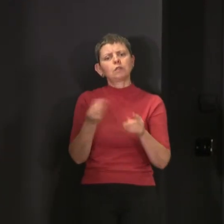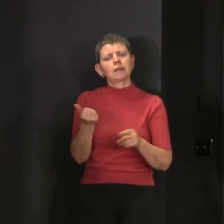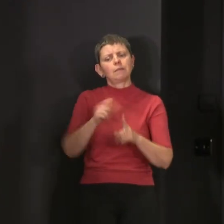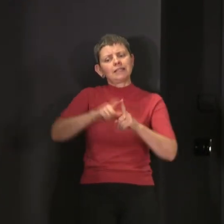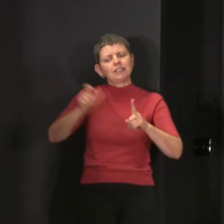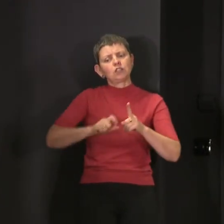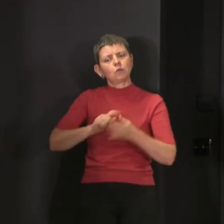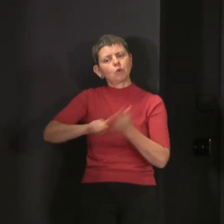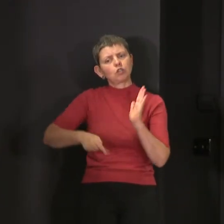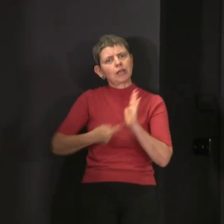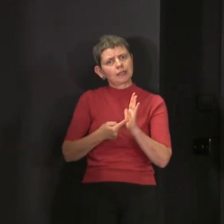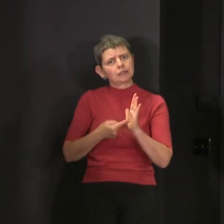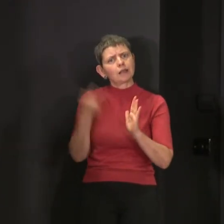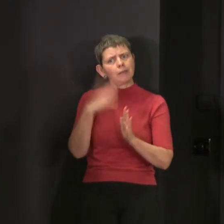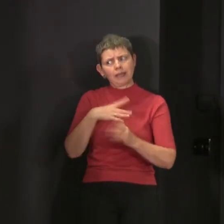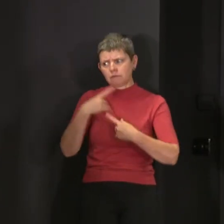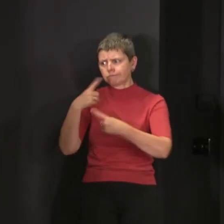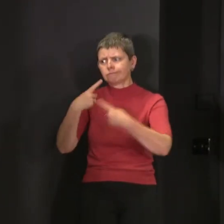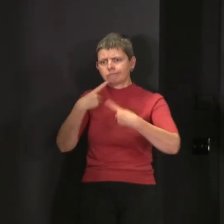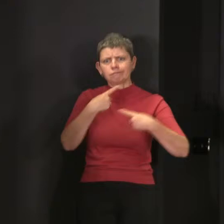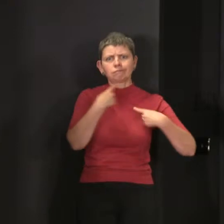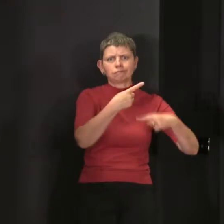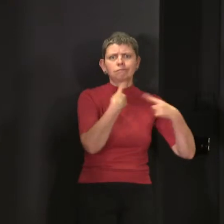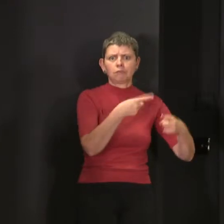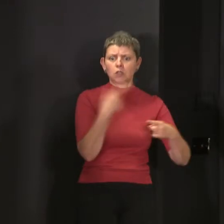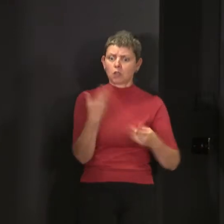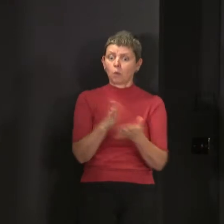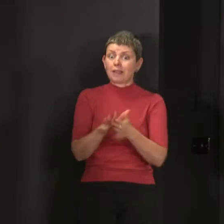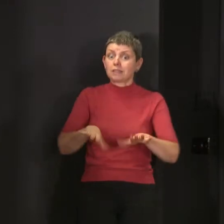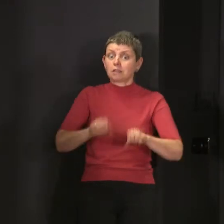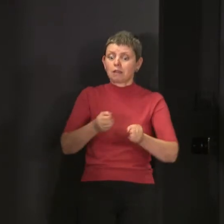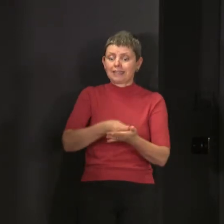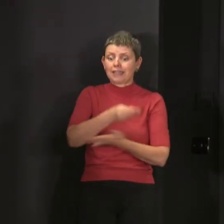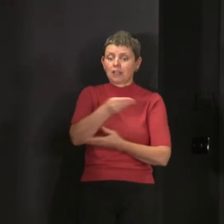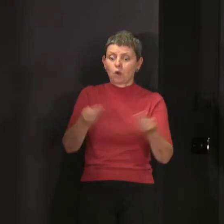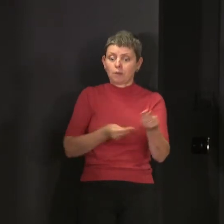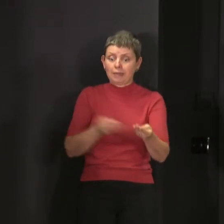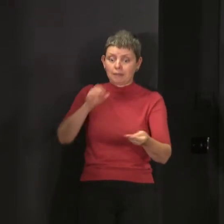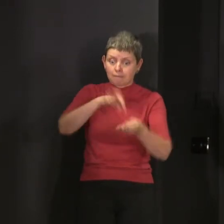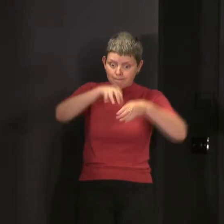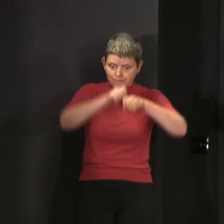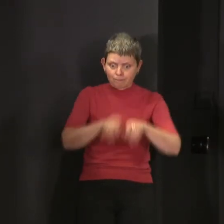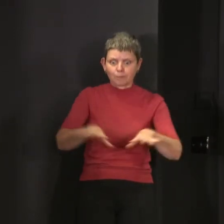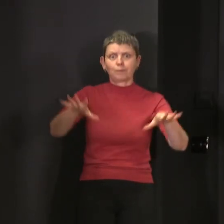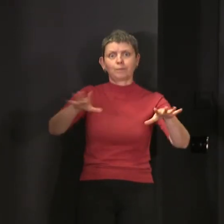already started our stimulation of the using capital and infrastructure, not too dissimilar